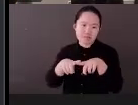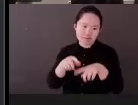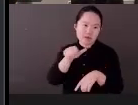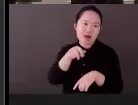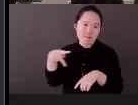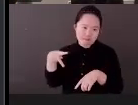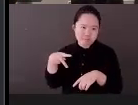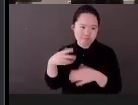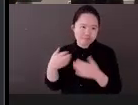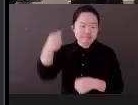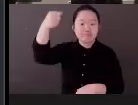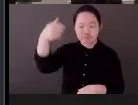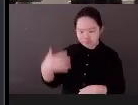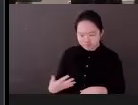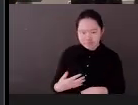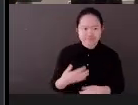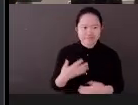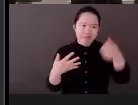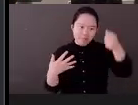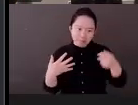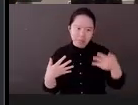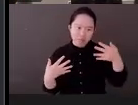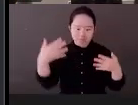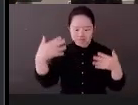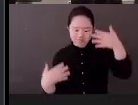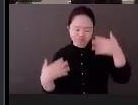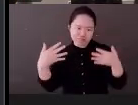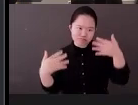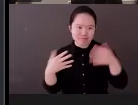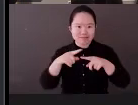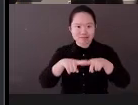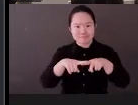If we want to look more into what do these categories